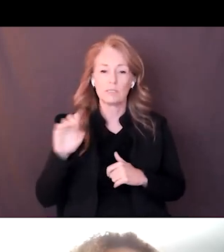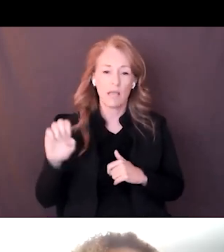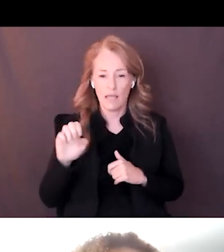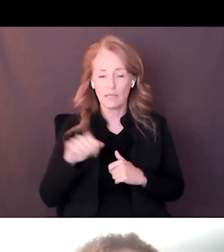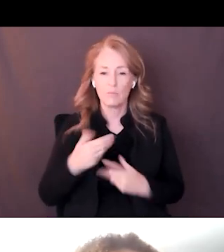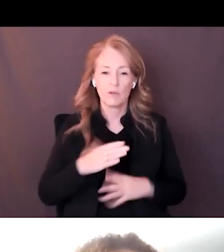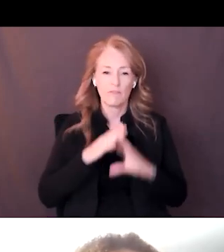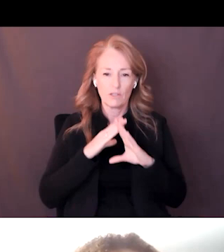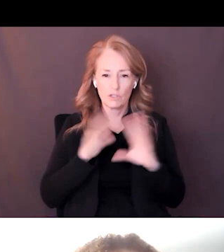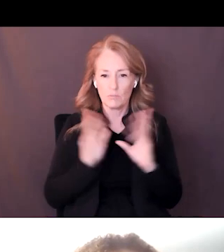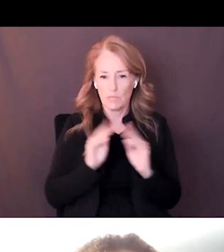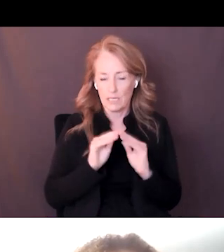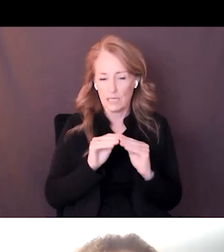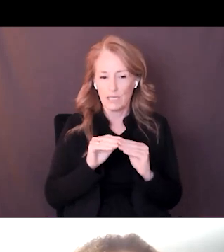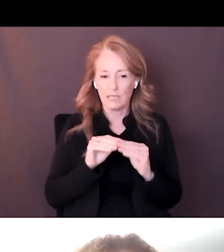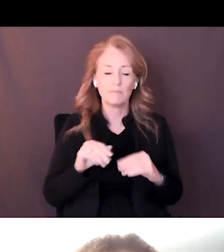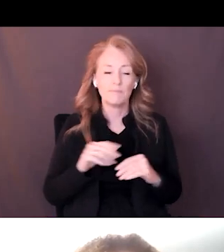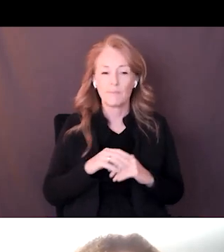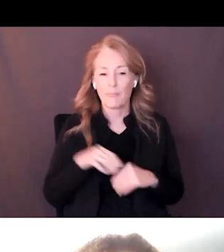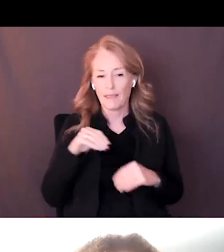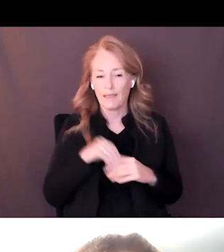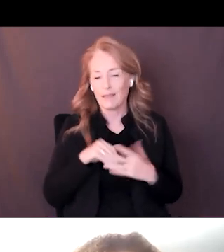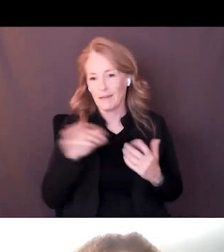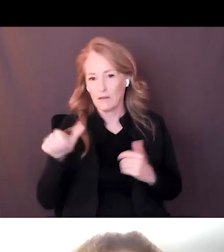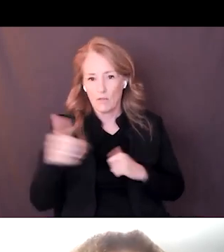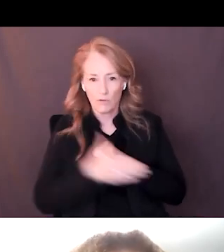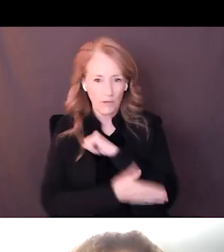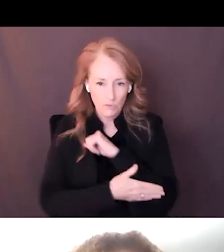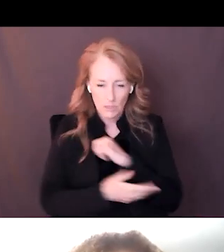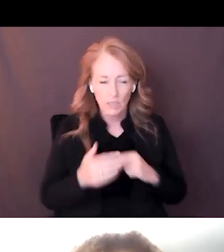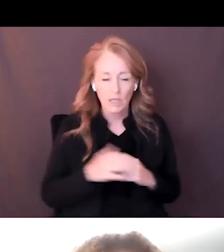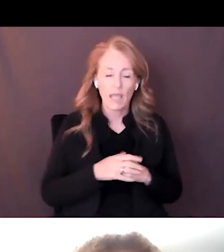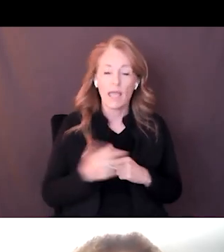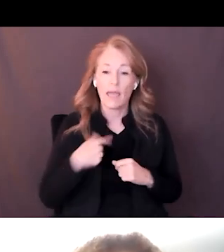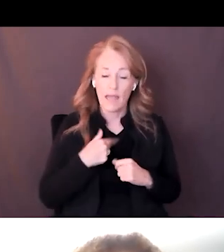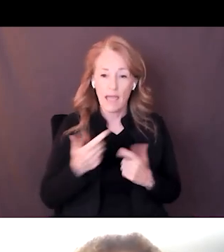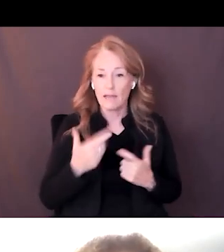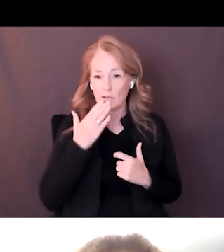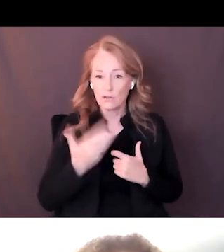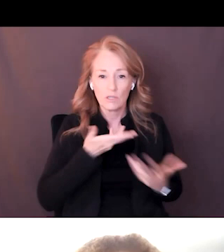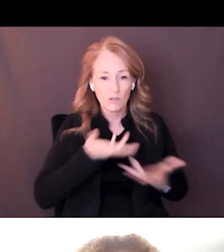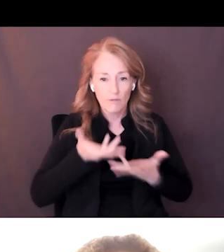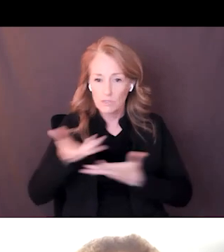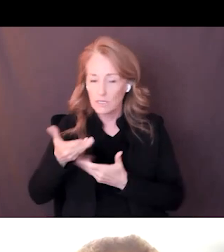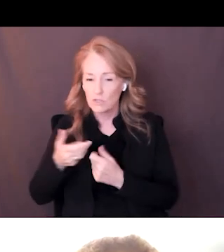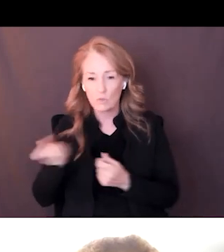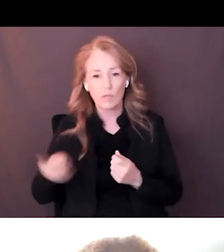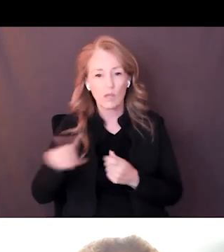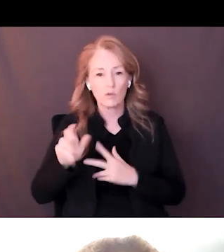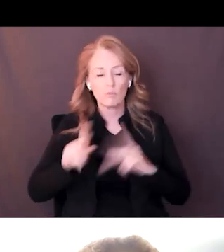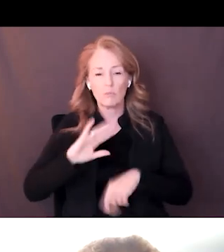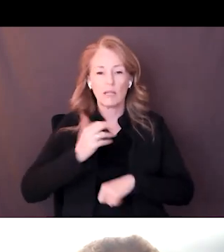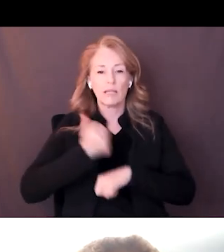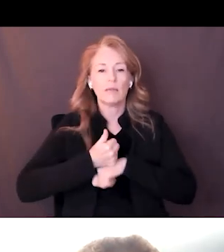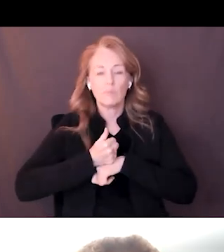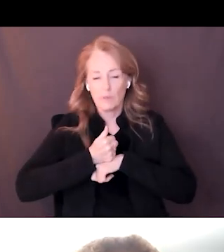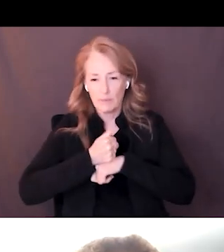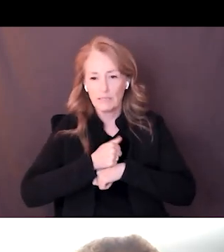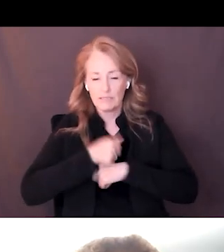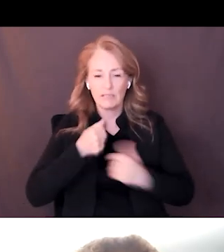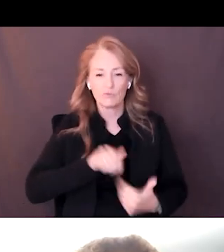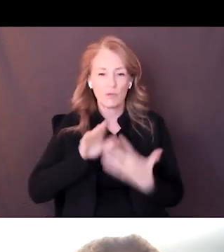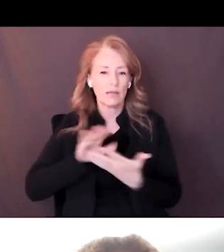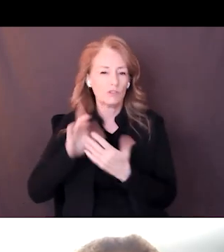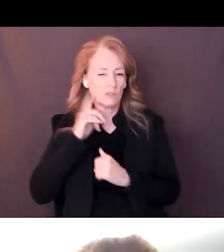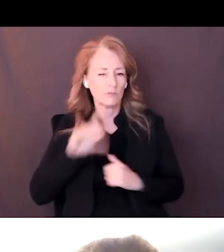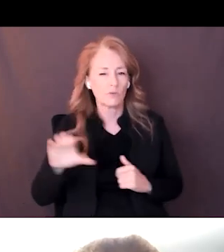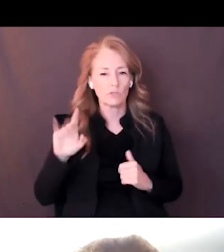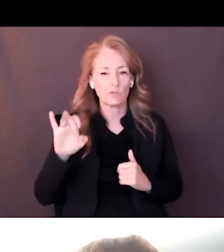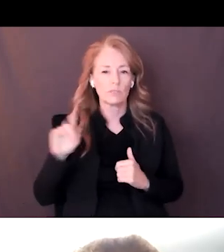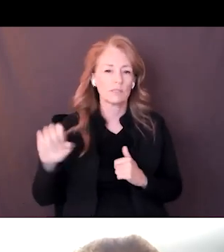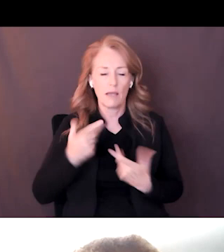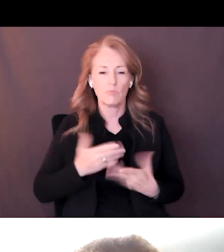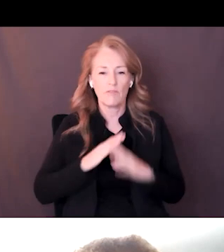AND WAS IN NUMEROUS CONVERSATIONS FOR SUICIDE PREVENTION AROUND